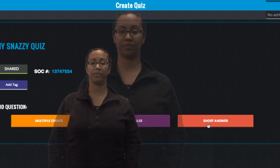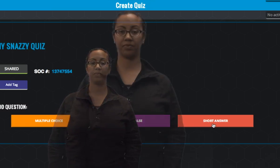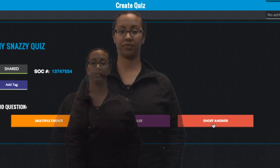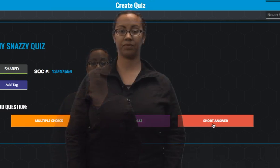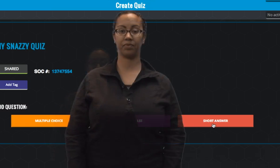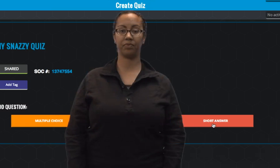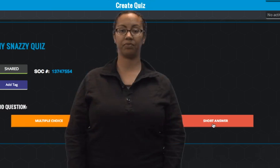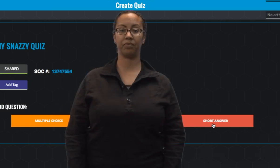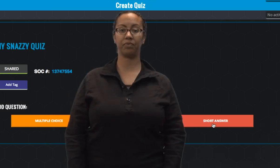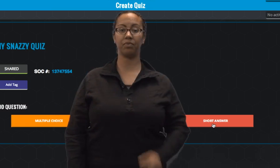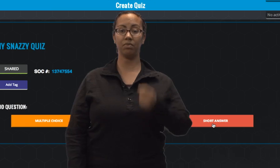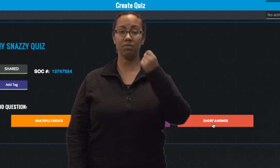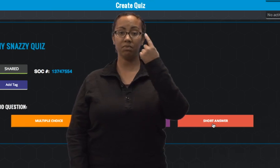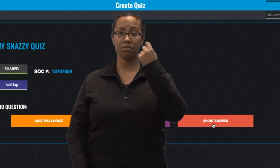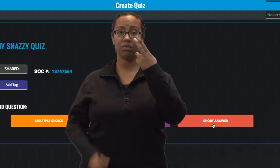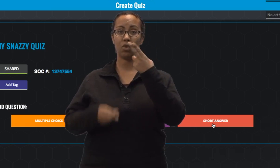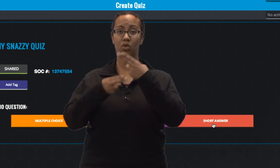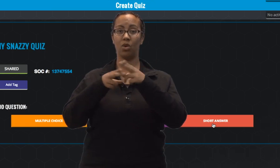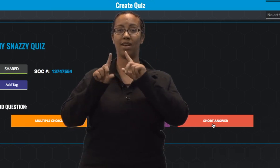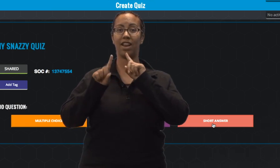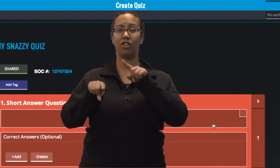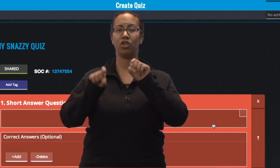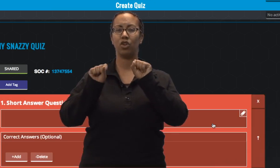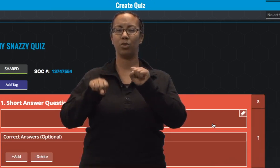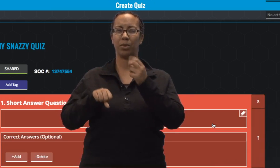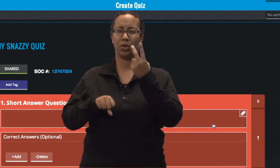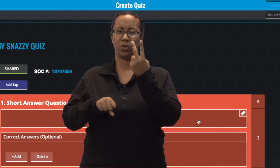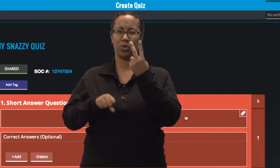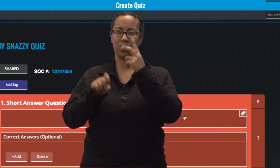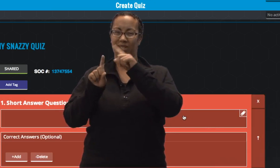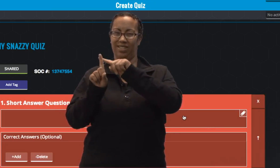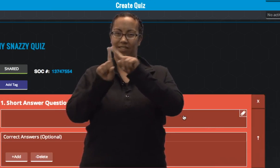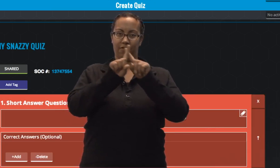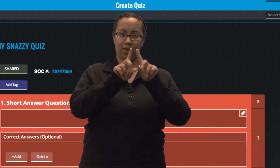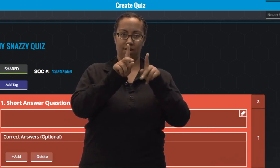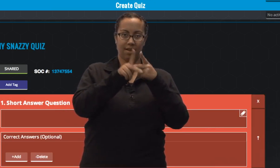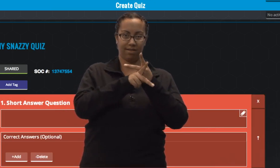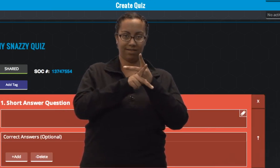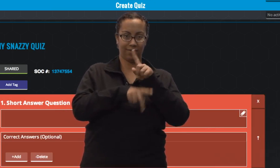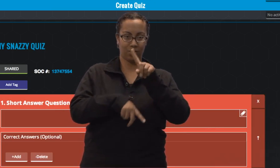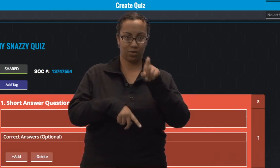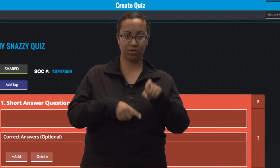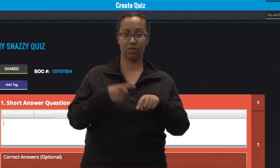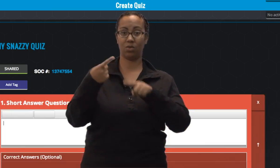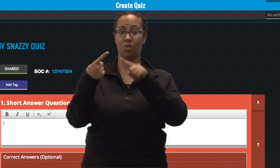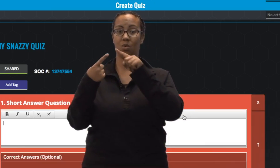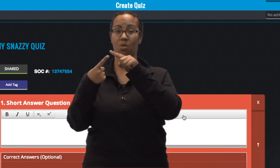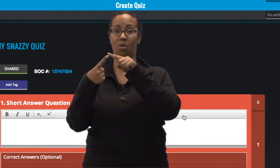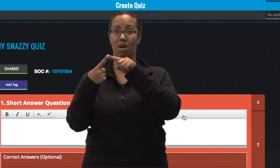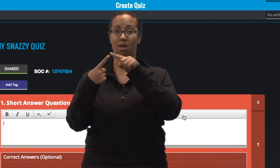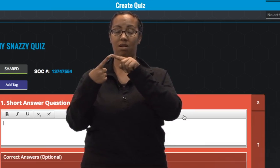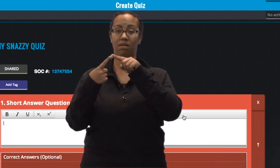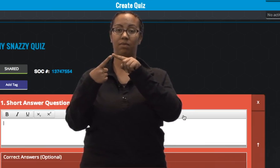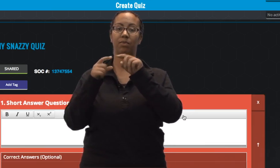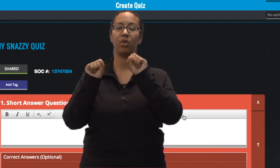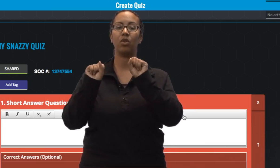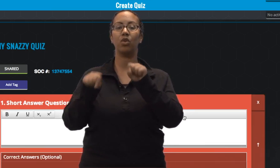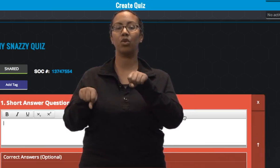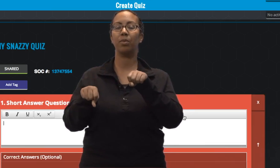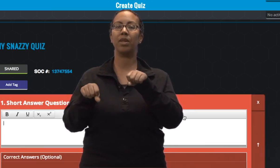You need to understand that short answers have two different types of questions.